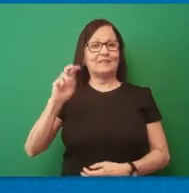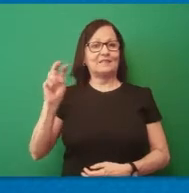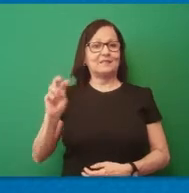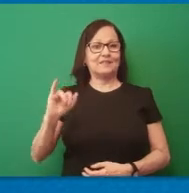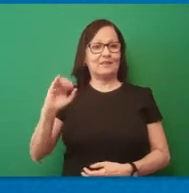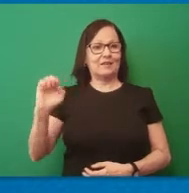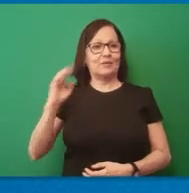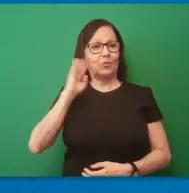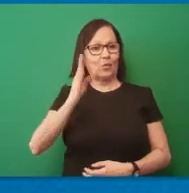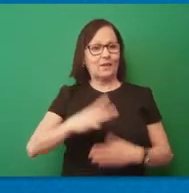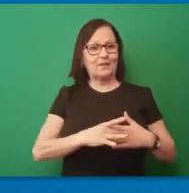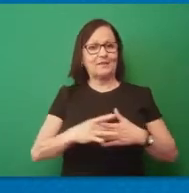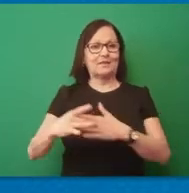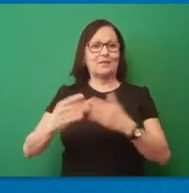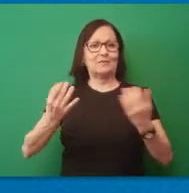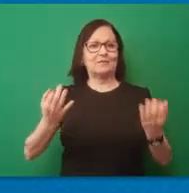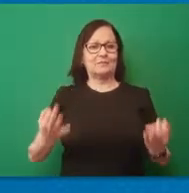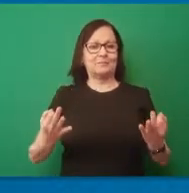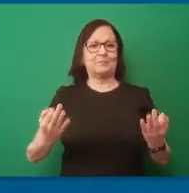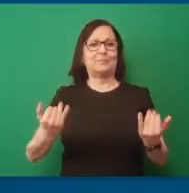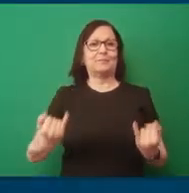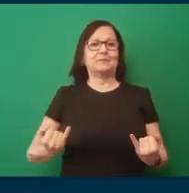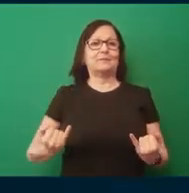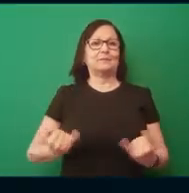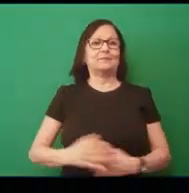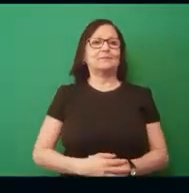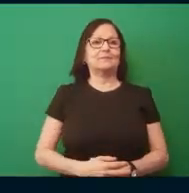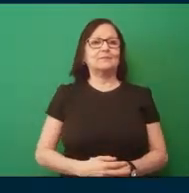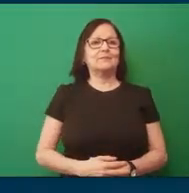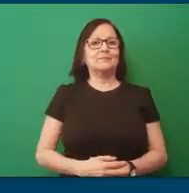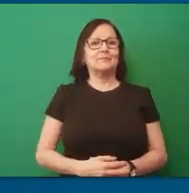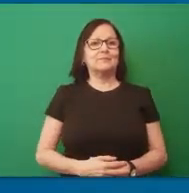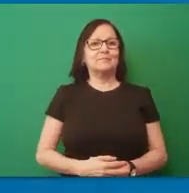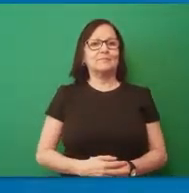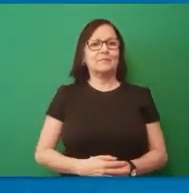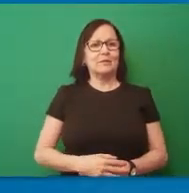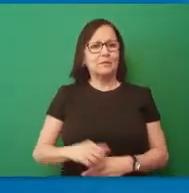I'm Lizzie and I will guide you through our meditation today.